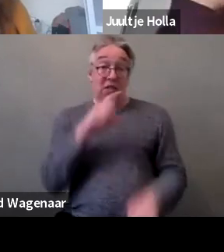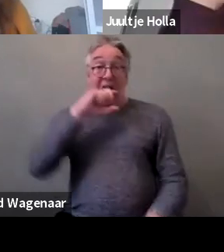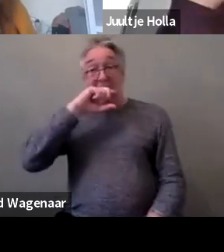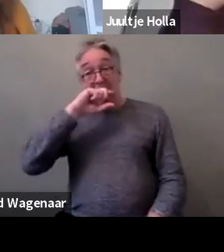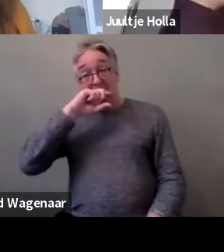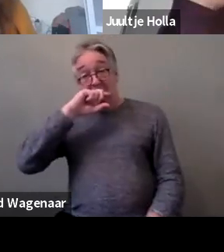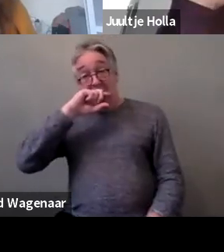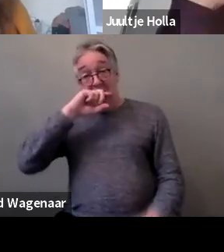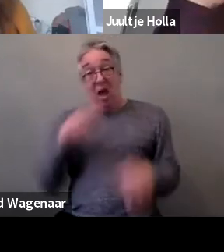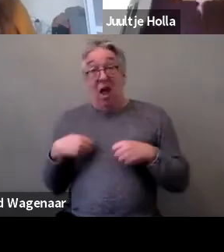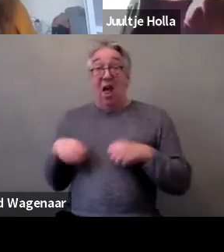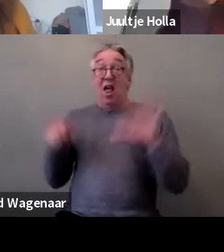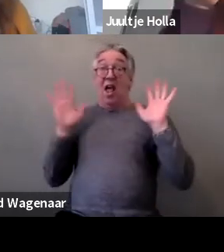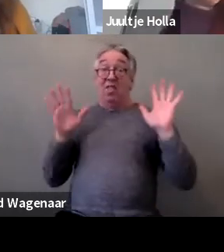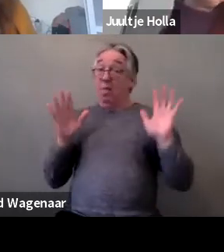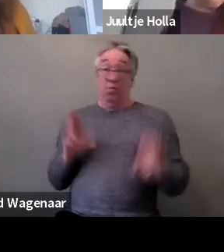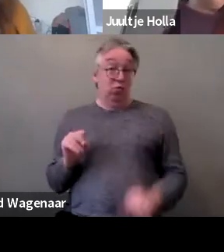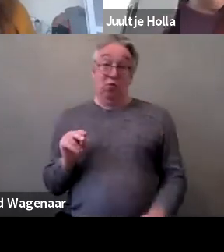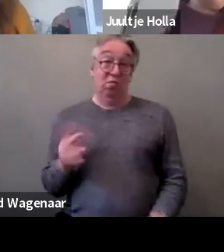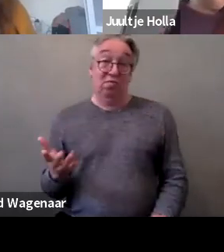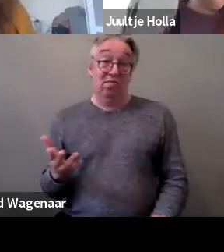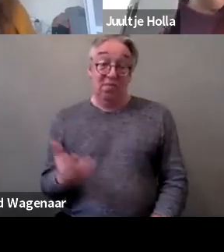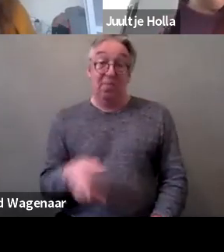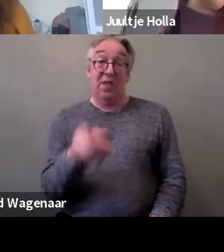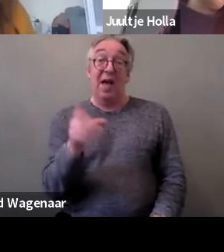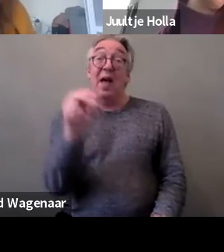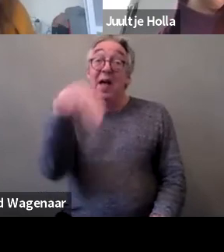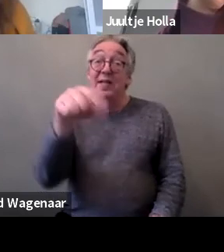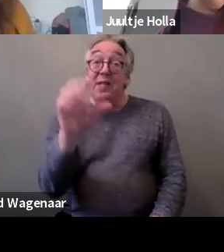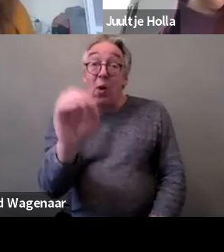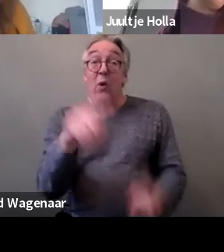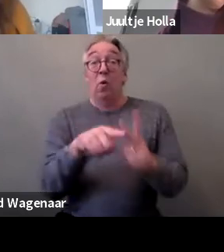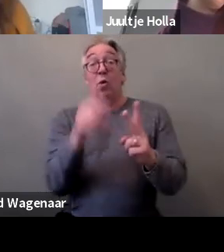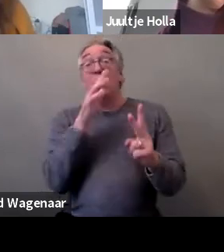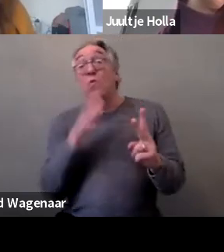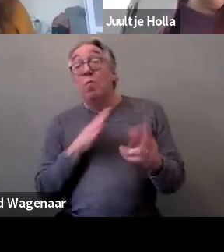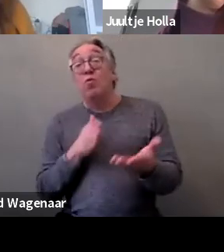And NGOs and women's rights groups really have a very important role